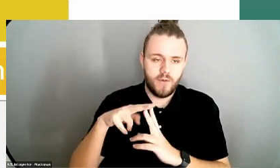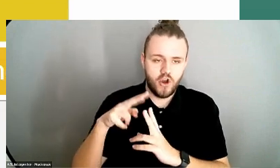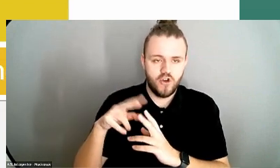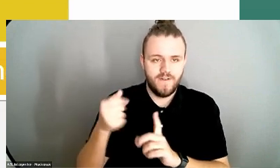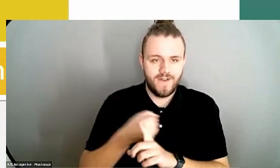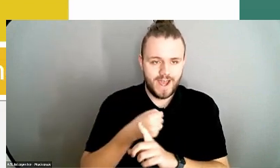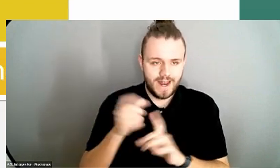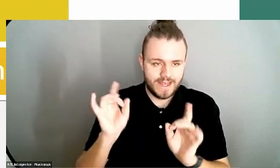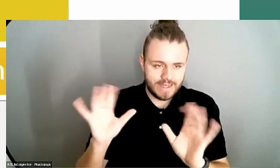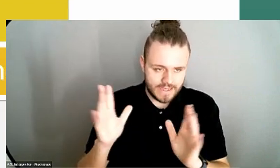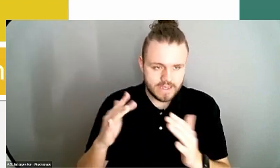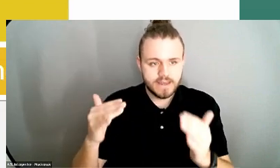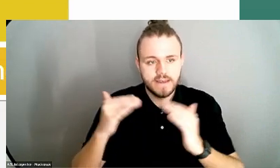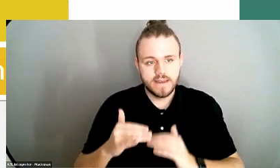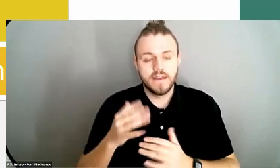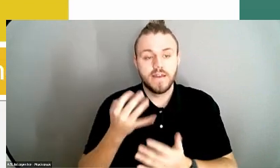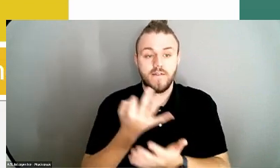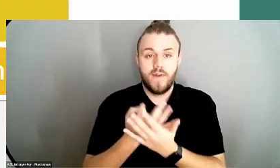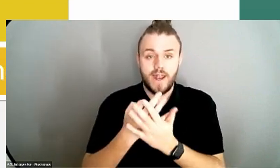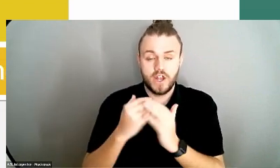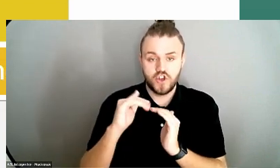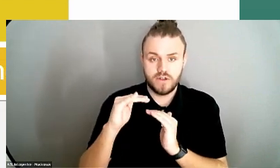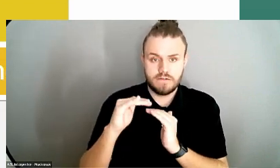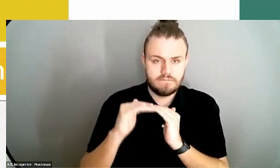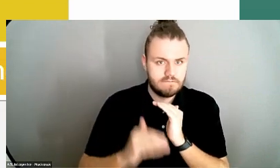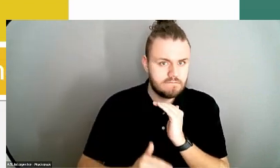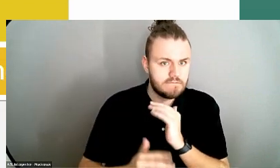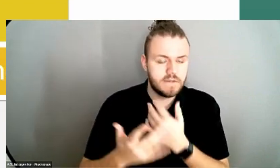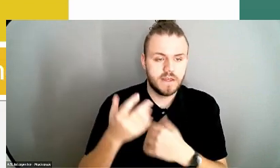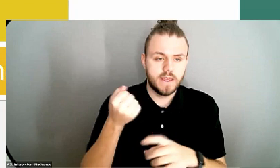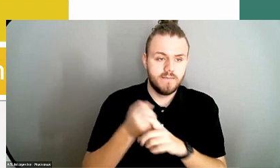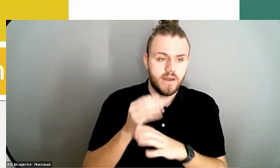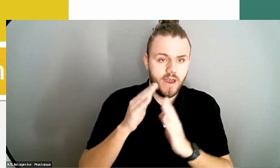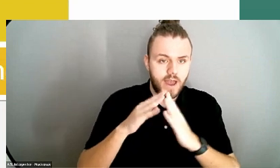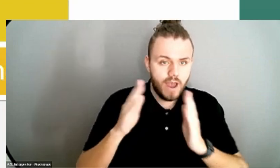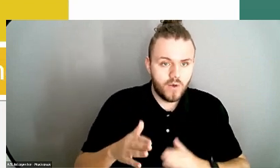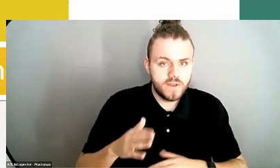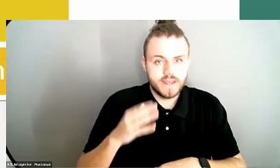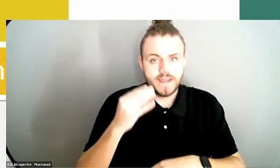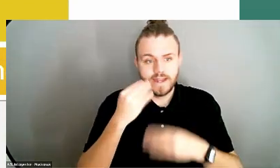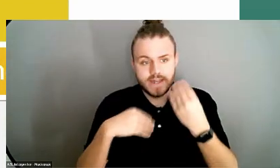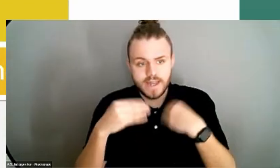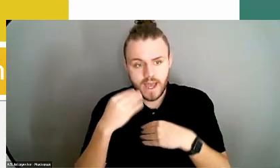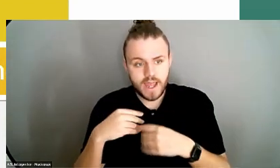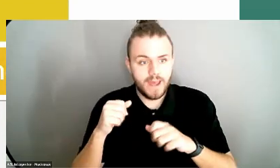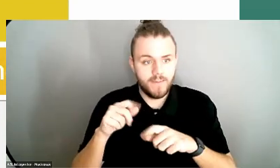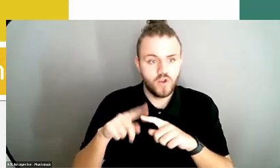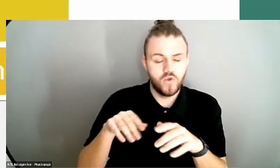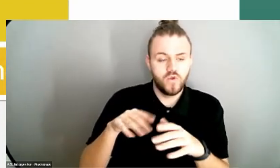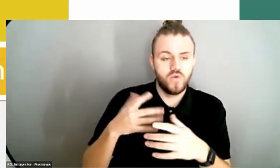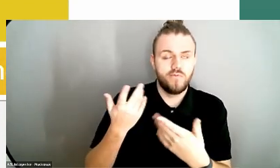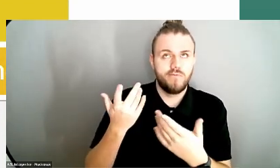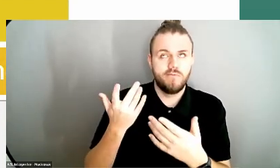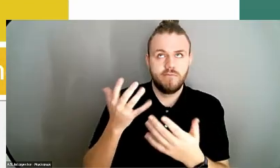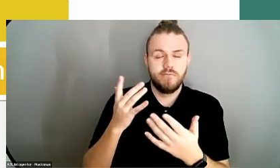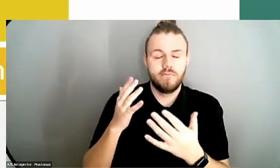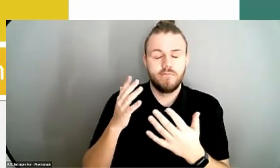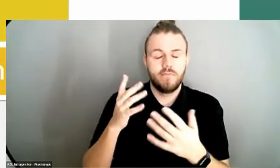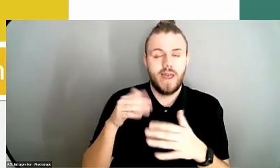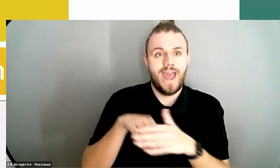can impact housing, diet, ability to access, access their appointments